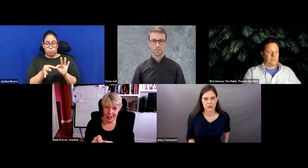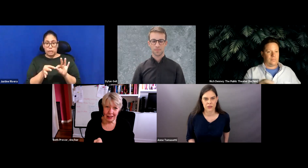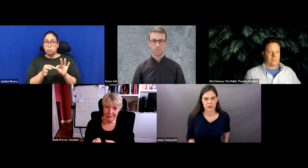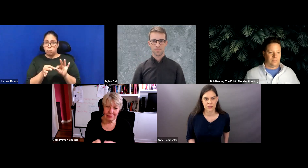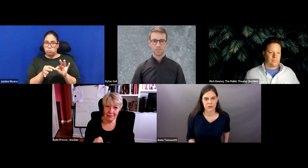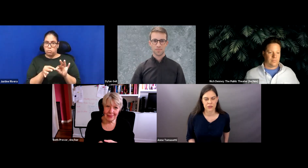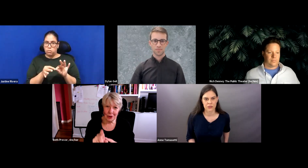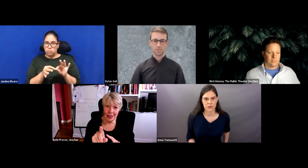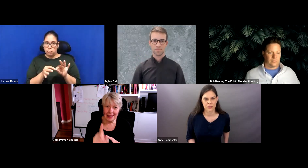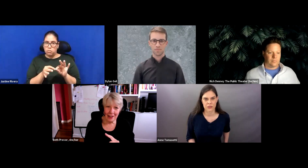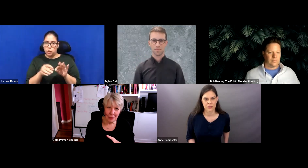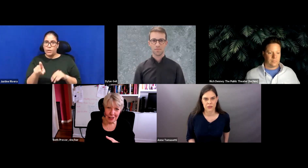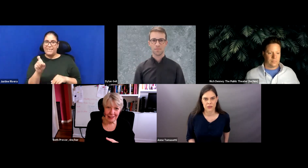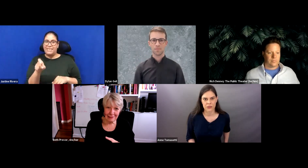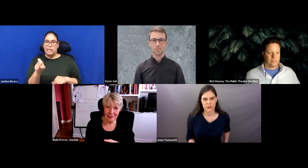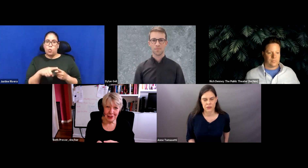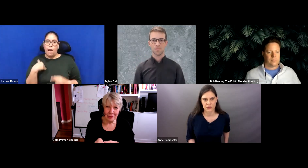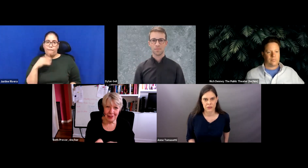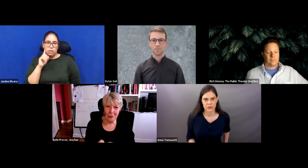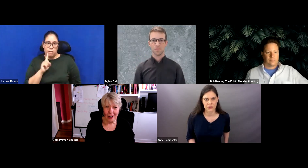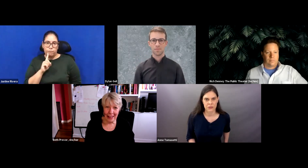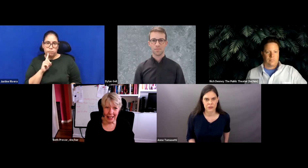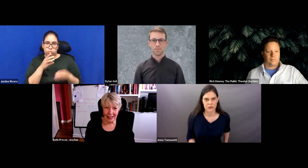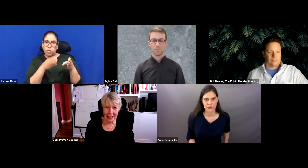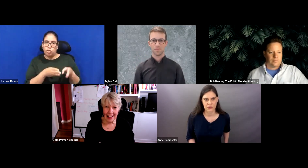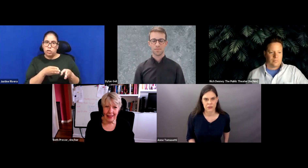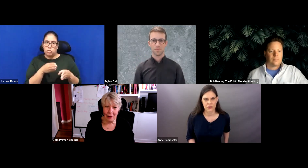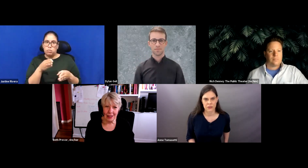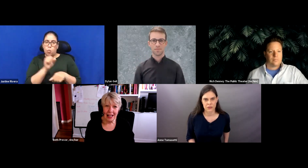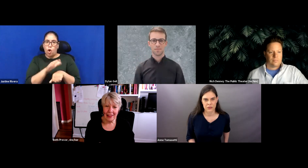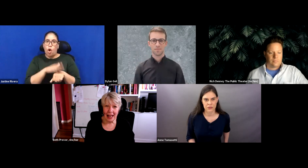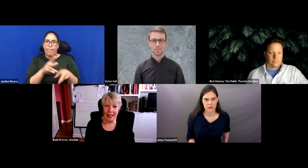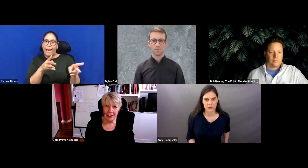need a Deaf person to work on the editing. And that was that I